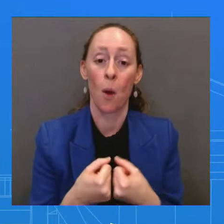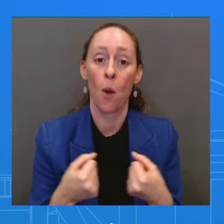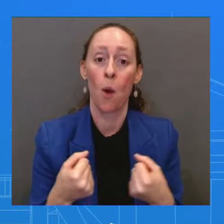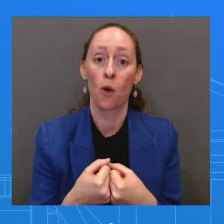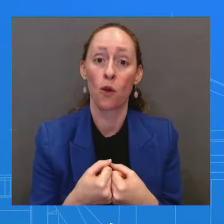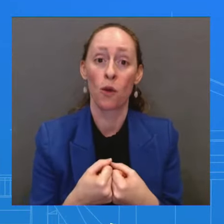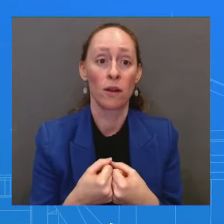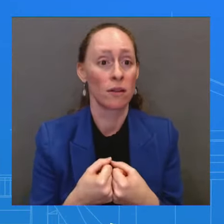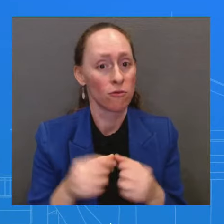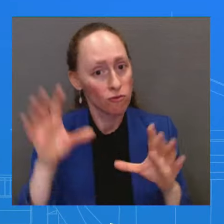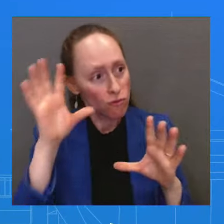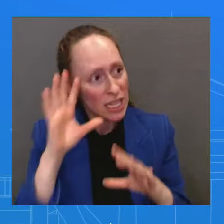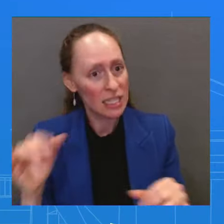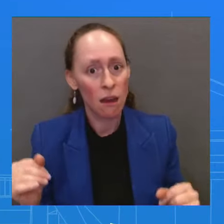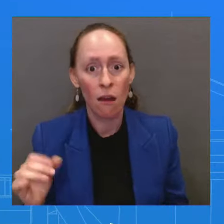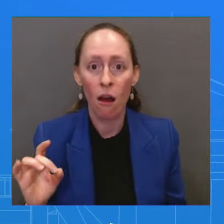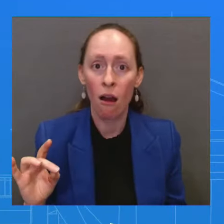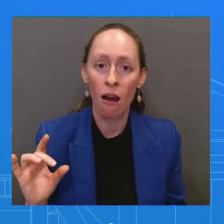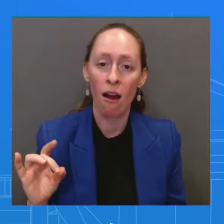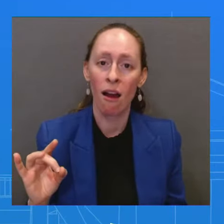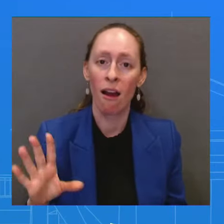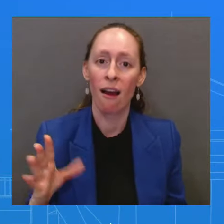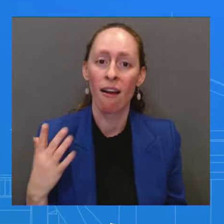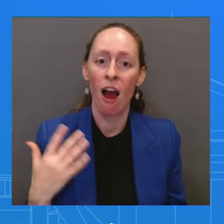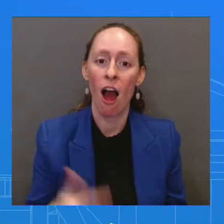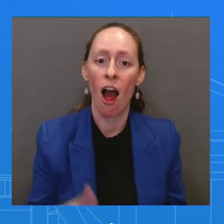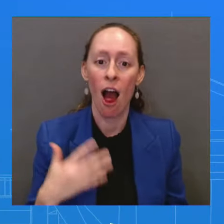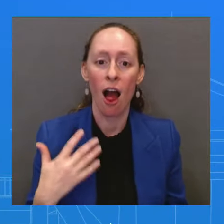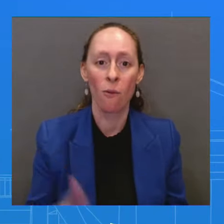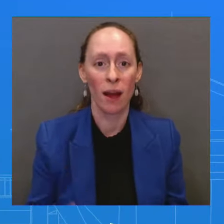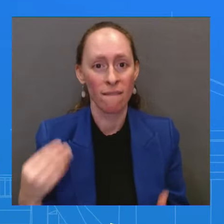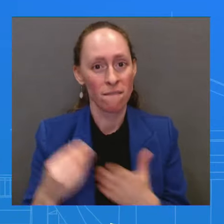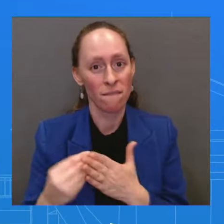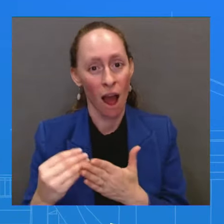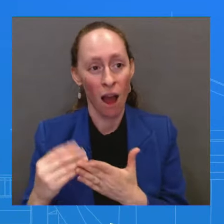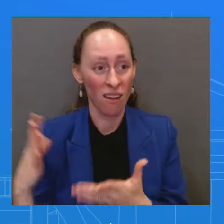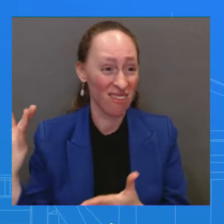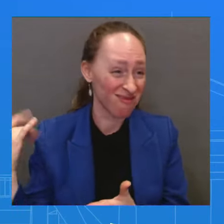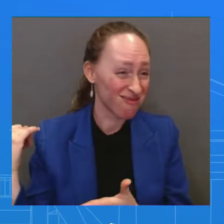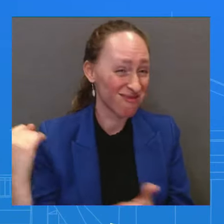of funding to deal with the border. And Republicans do the opposite.